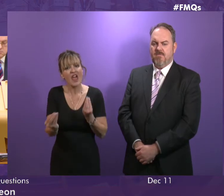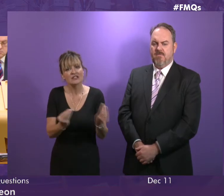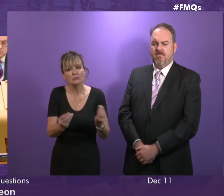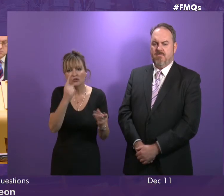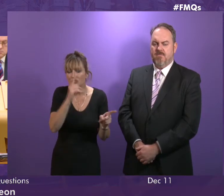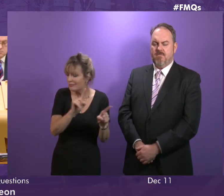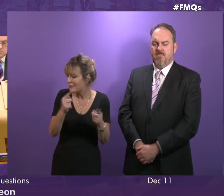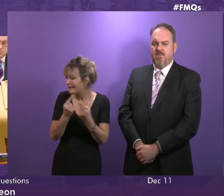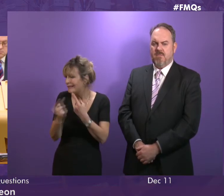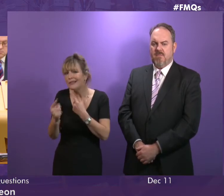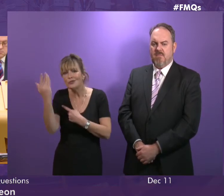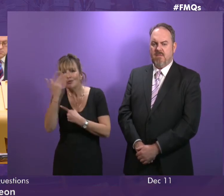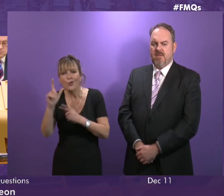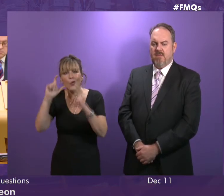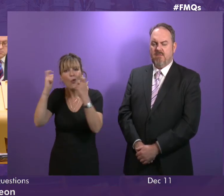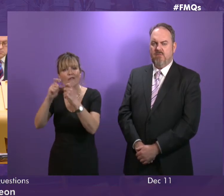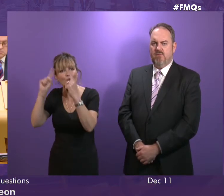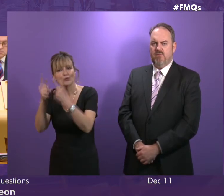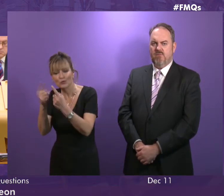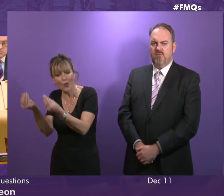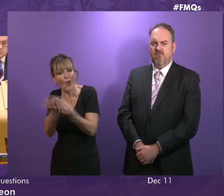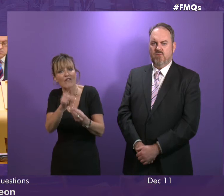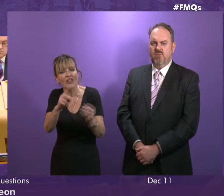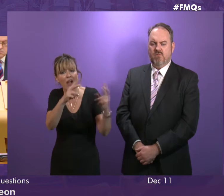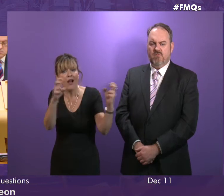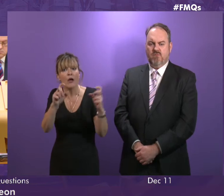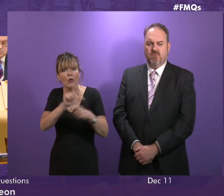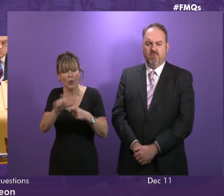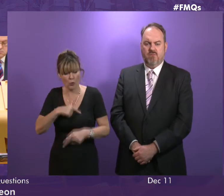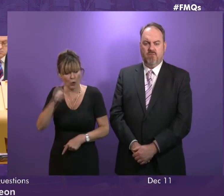a nearby school, college or university. We know from the recent headteacher survey that